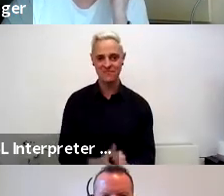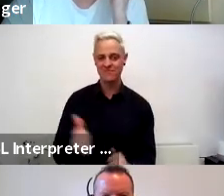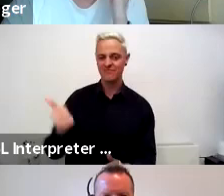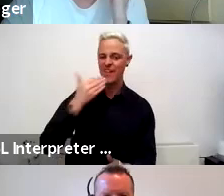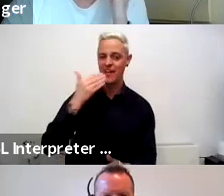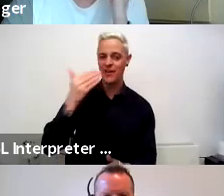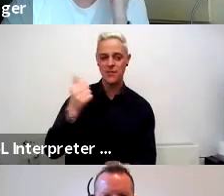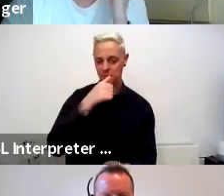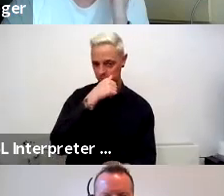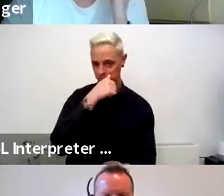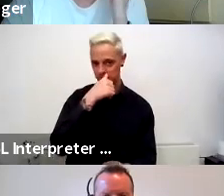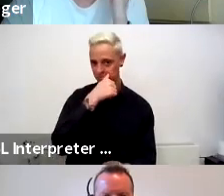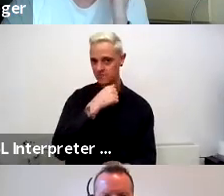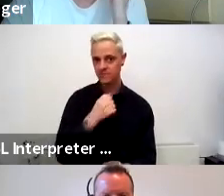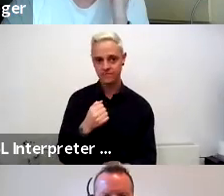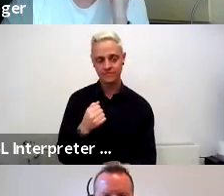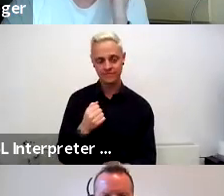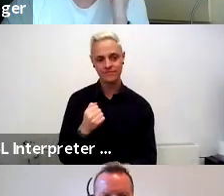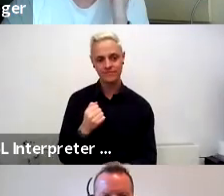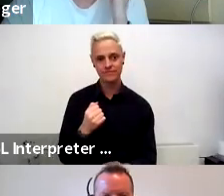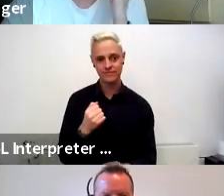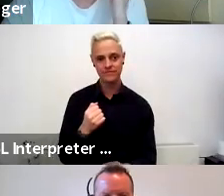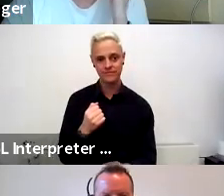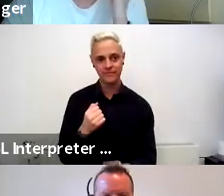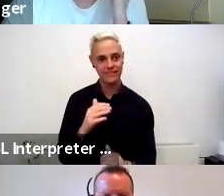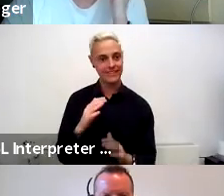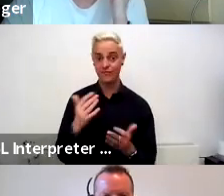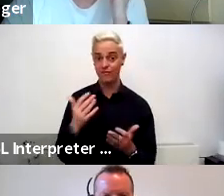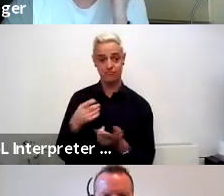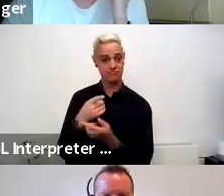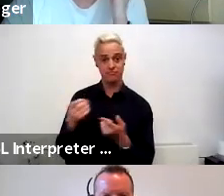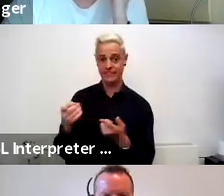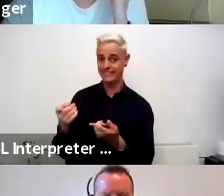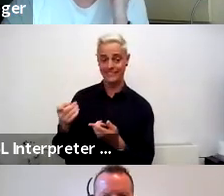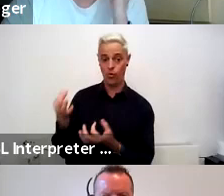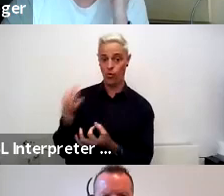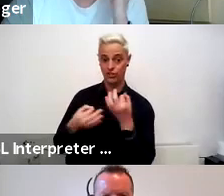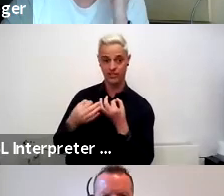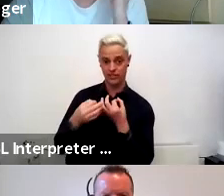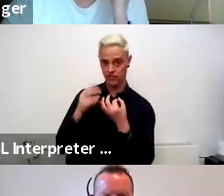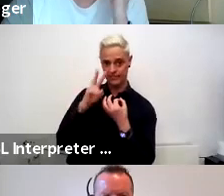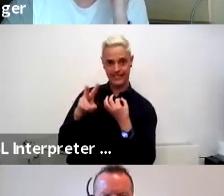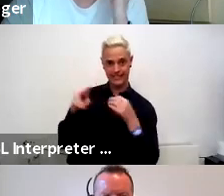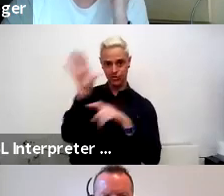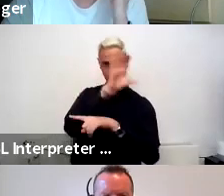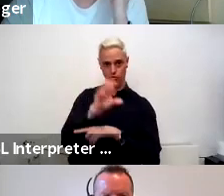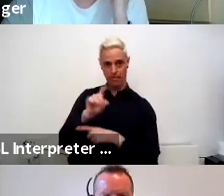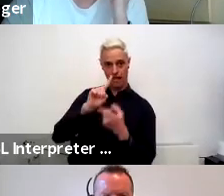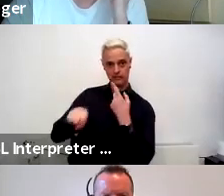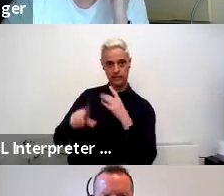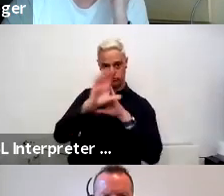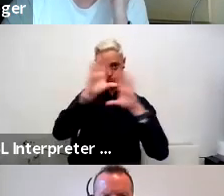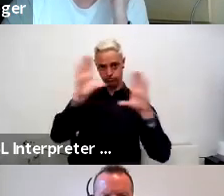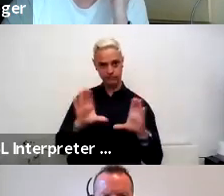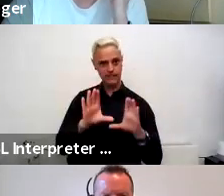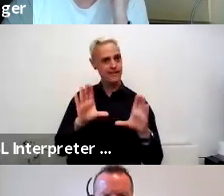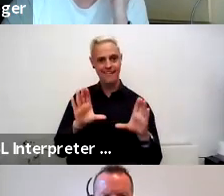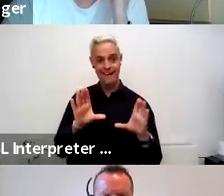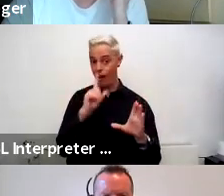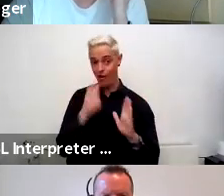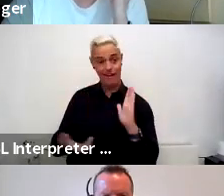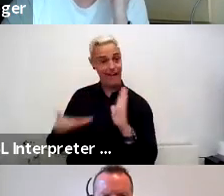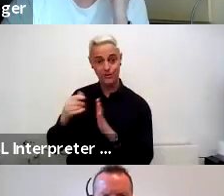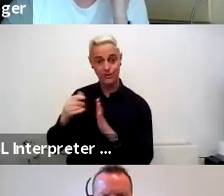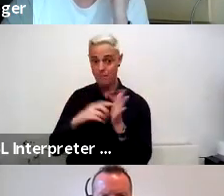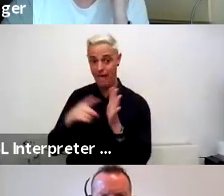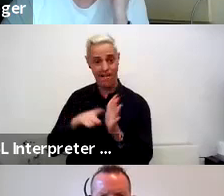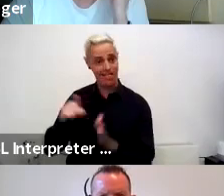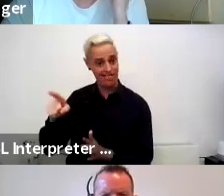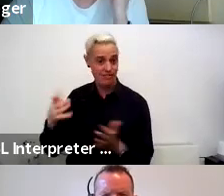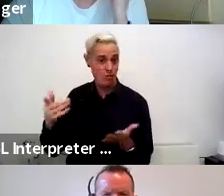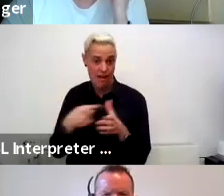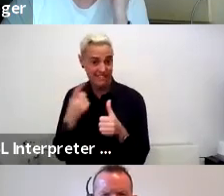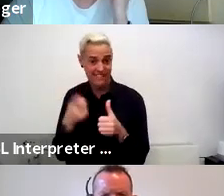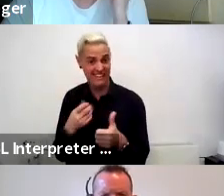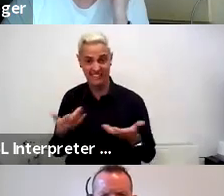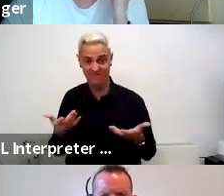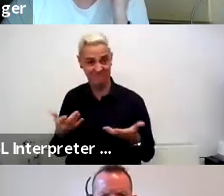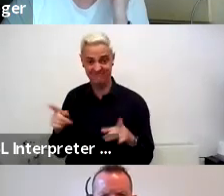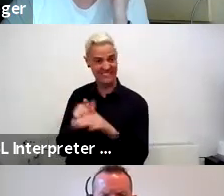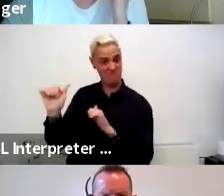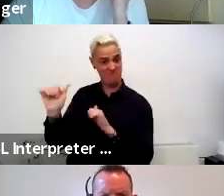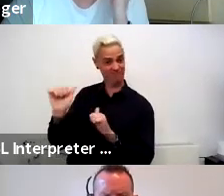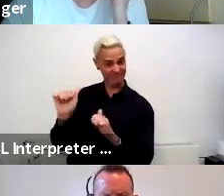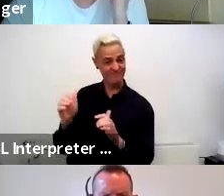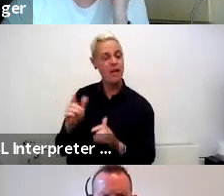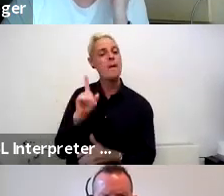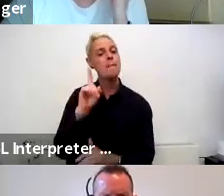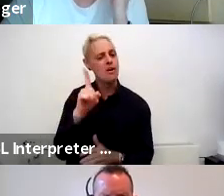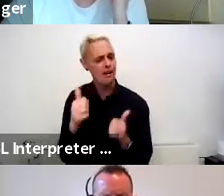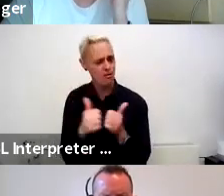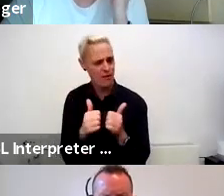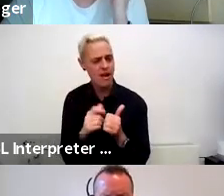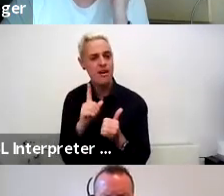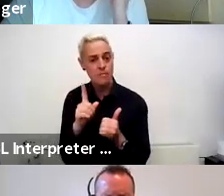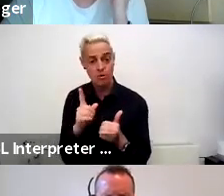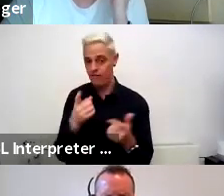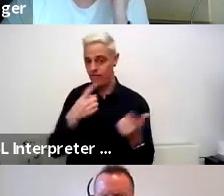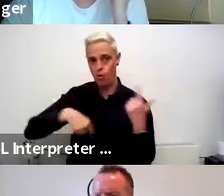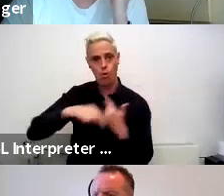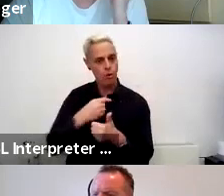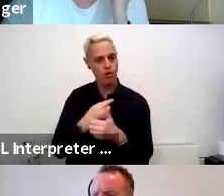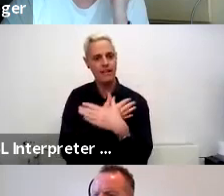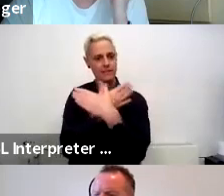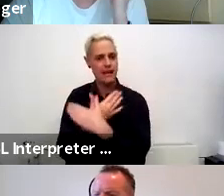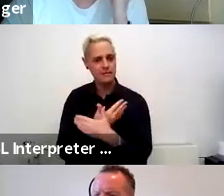Oh yeah, thank you. I've seen some reactions from the questions and get some of the answers and, yeah, you're right i think i can add anything to what mouse just said, or Andy, what I will add is the Liberal Democrats and the Green Party nationally.